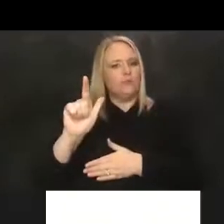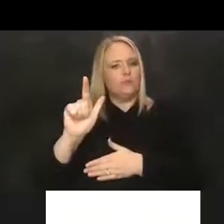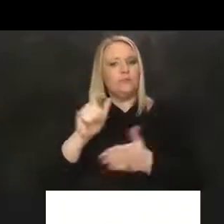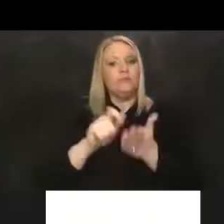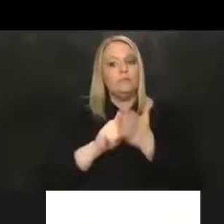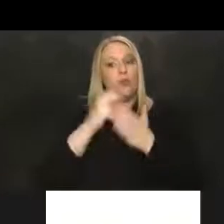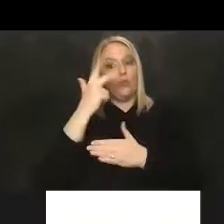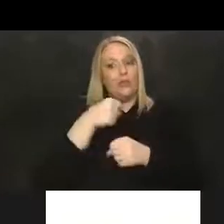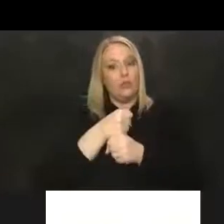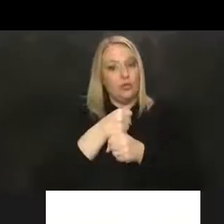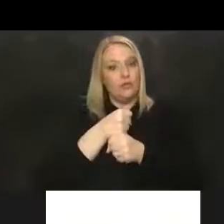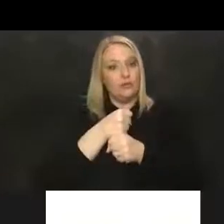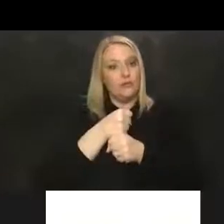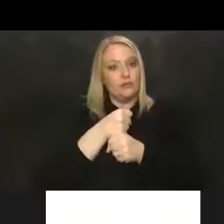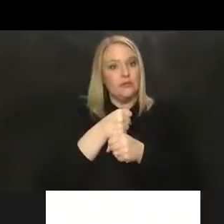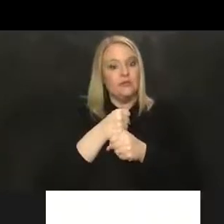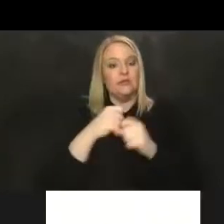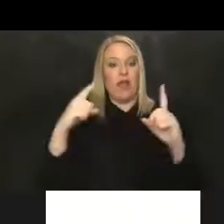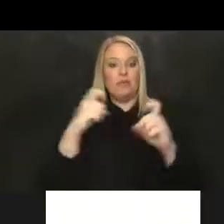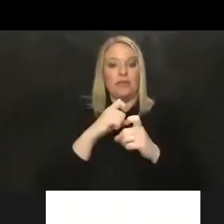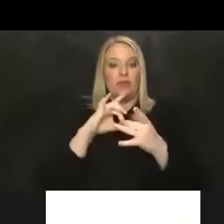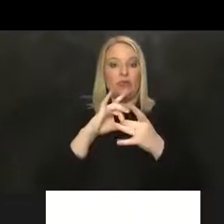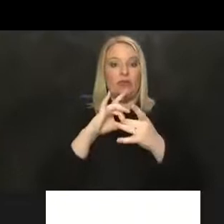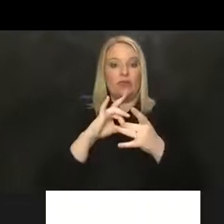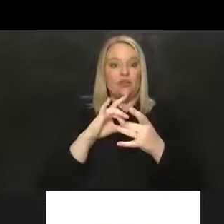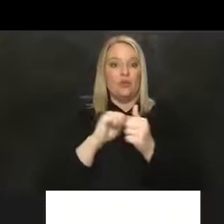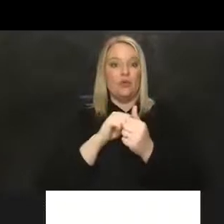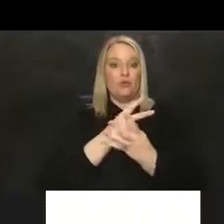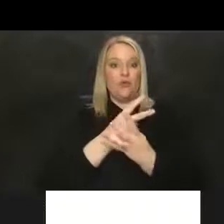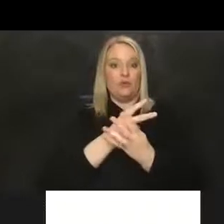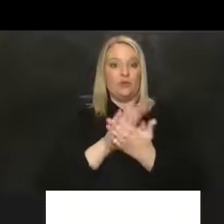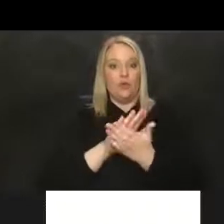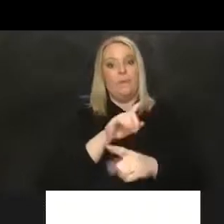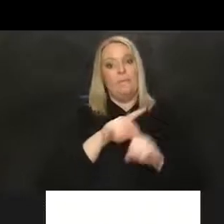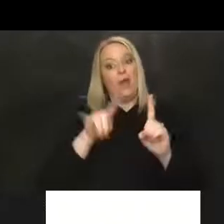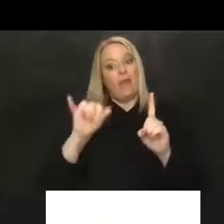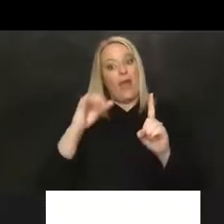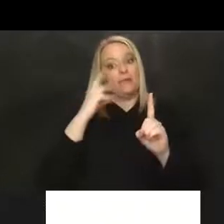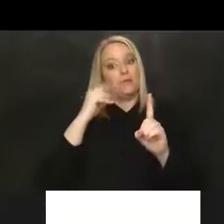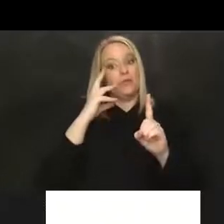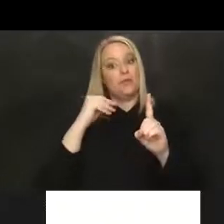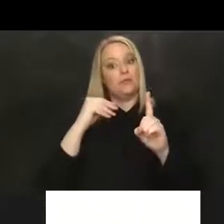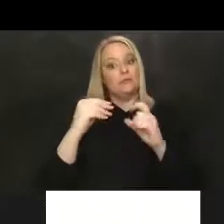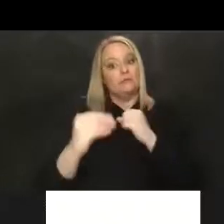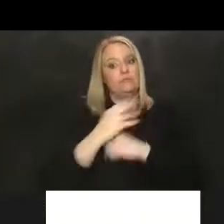life, it was a complicated relationship with grad school, but it has made me a a better artist and